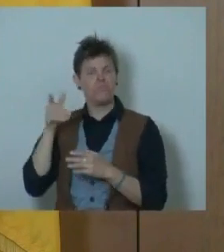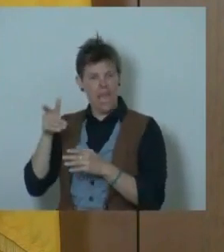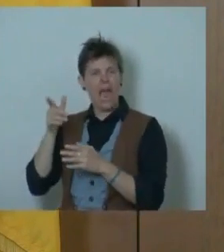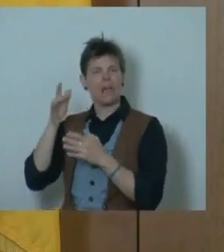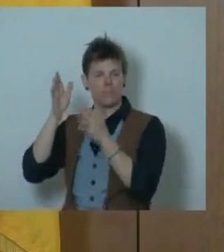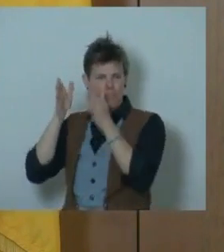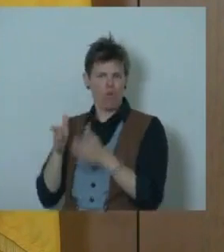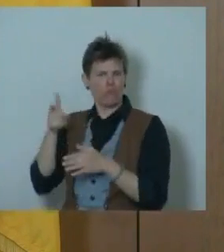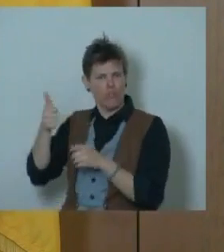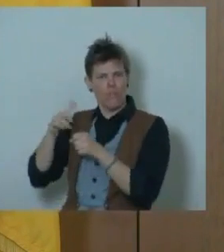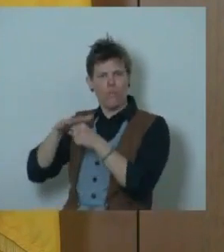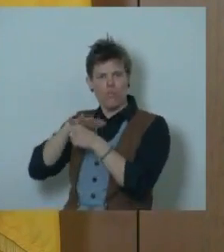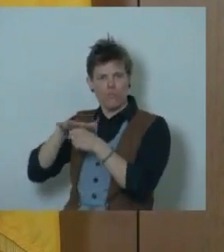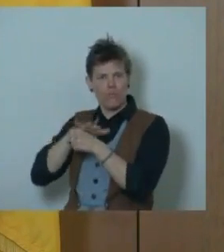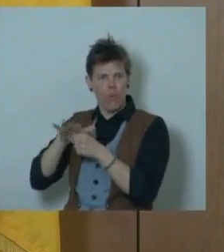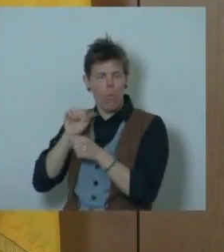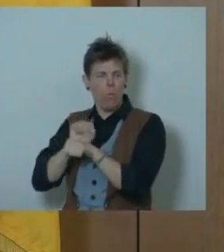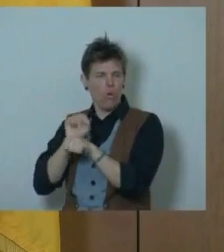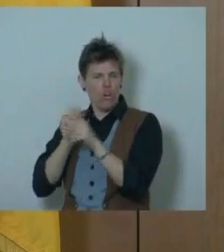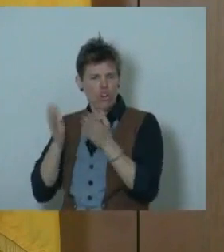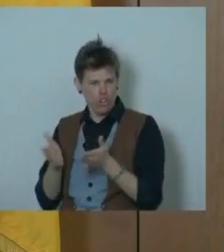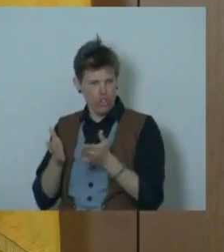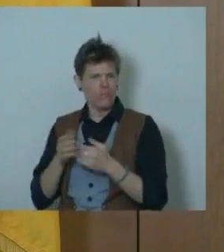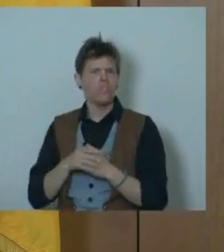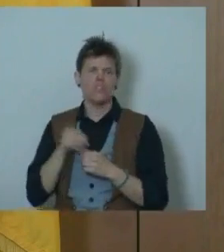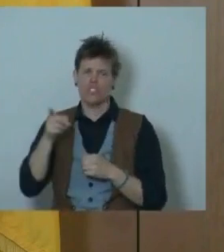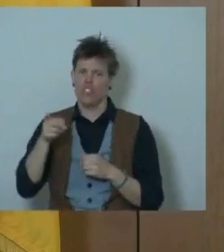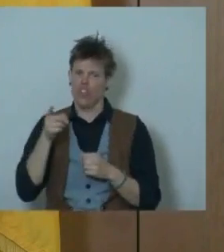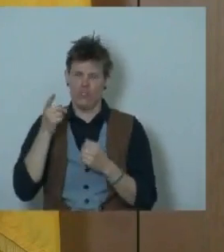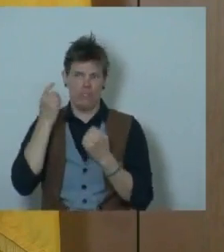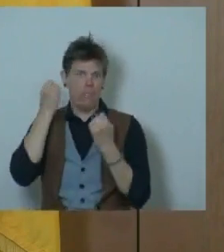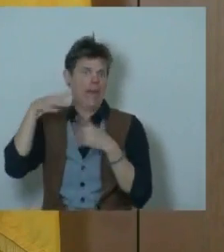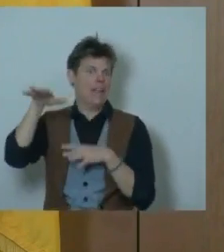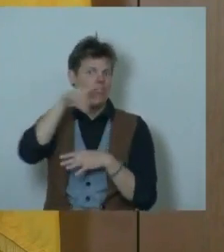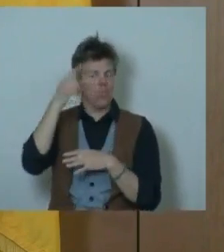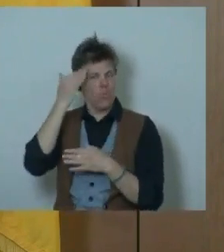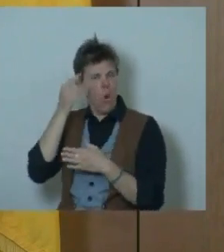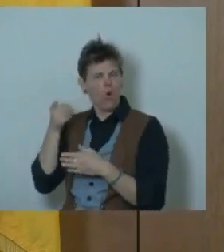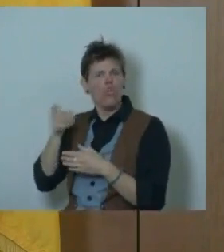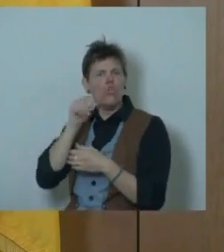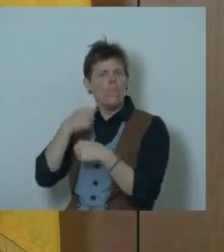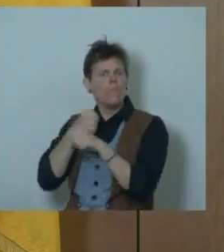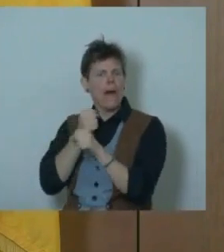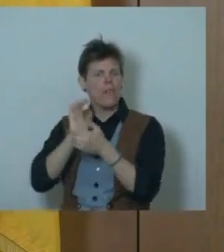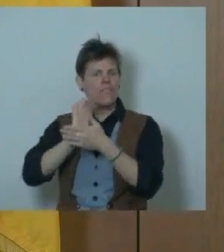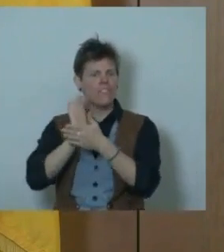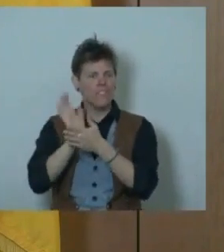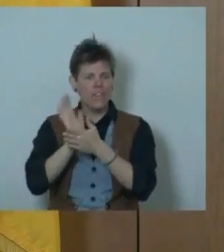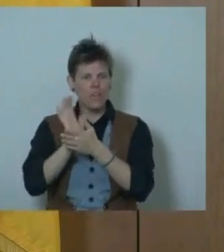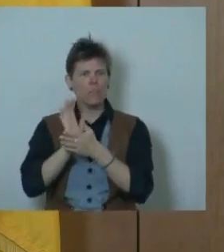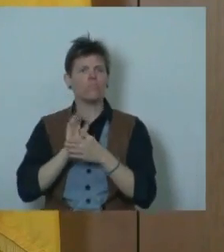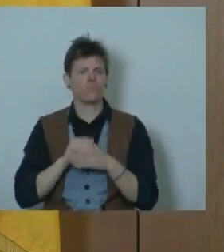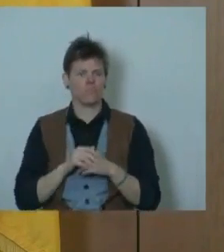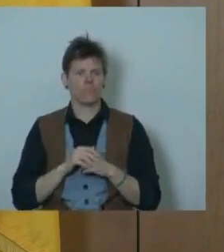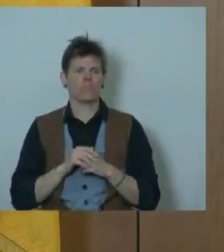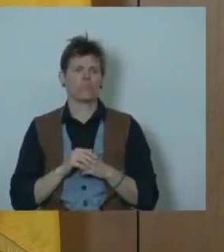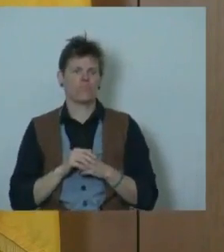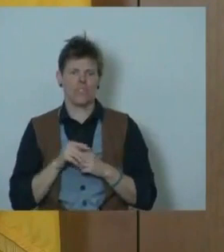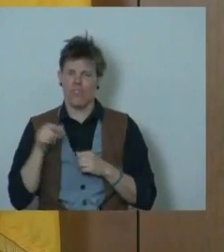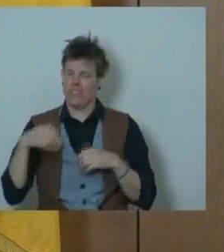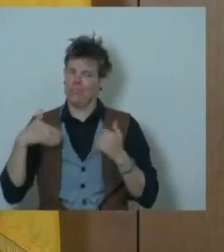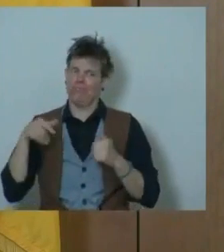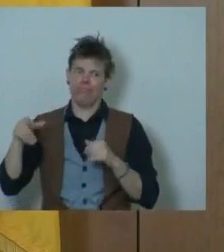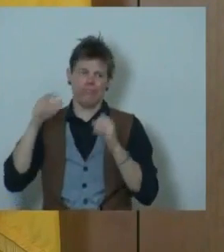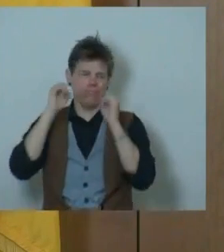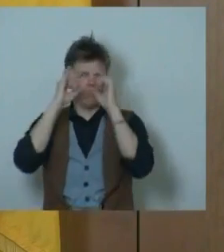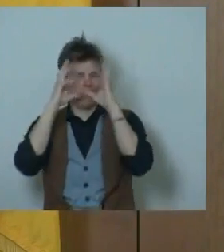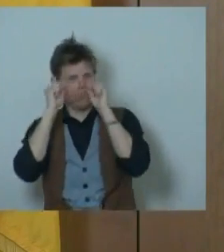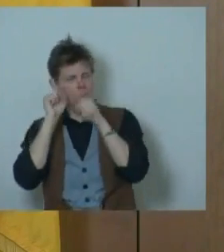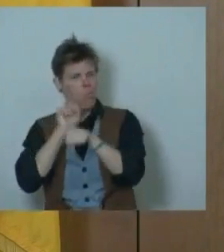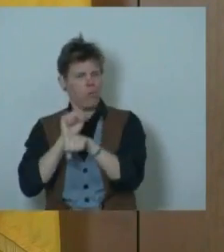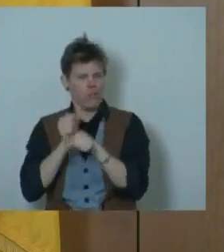THIS MASK WAS MADE BY A MEMBER OF A LOCAL UNION AND WORKS IN THE FILM INDUSTRY.